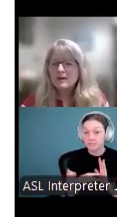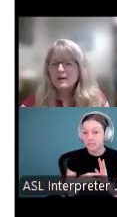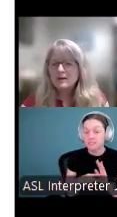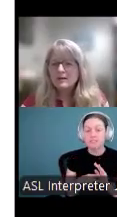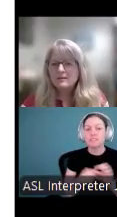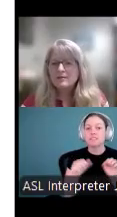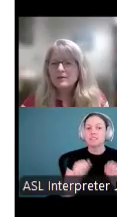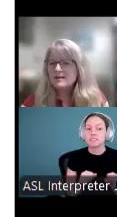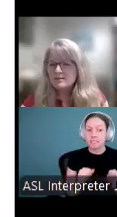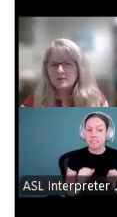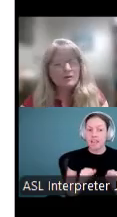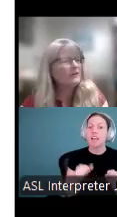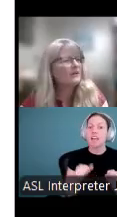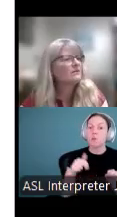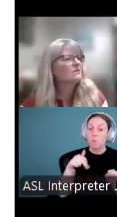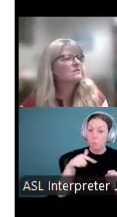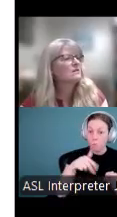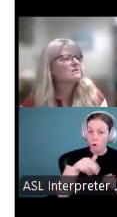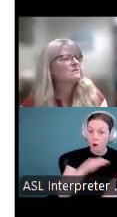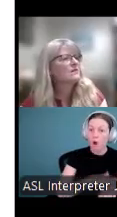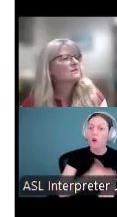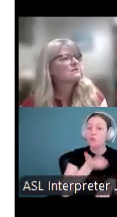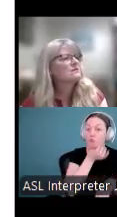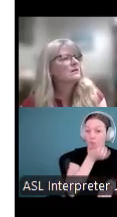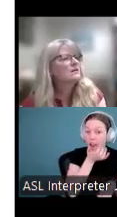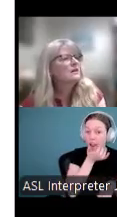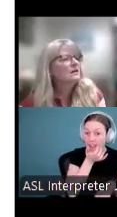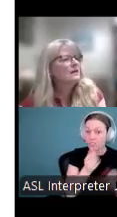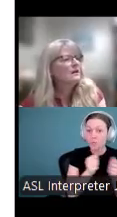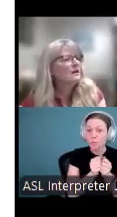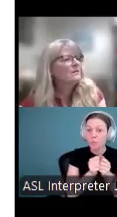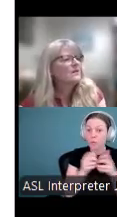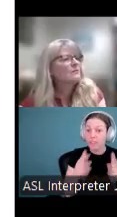walking on grass and bare feet, those kinds of things, the